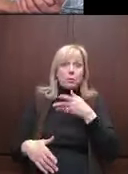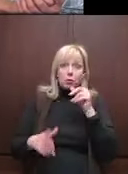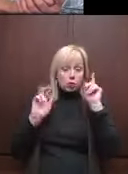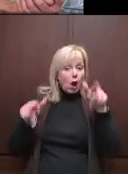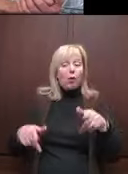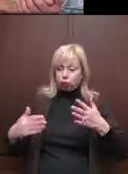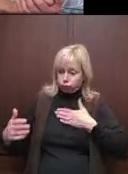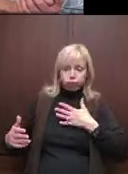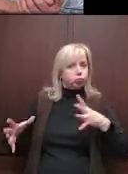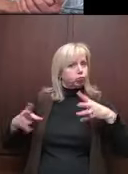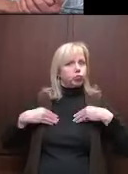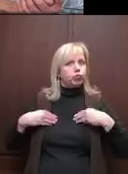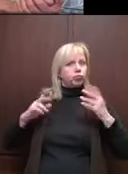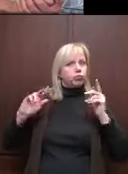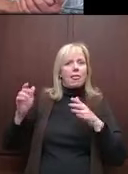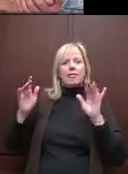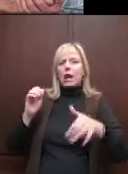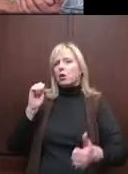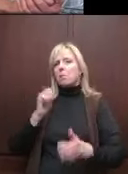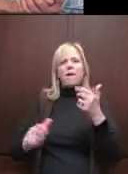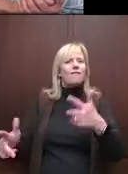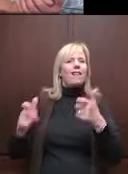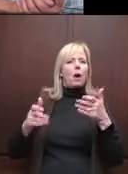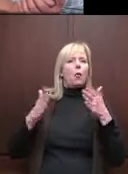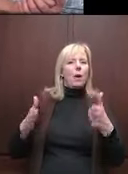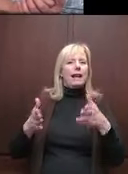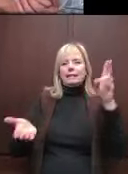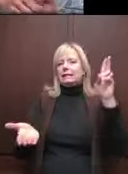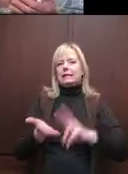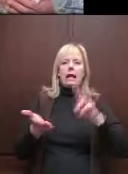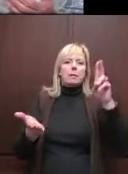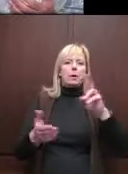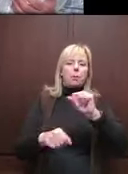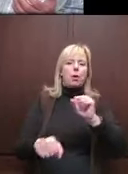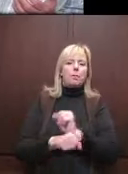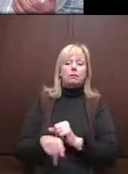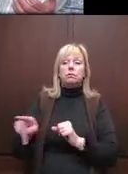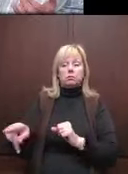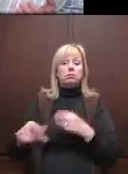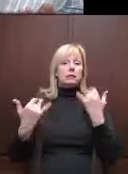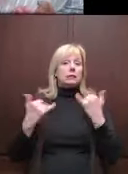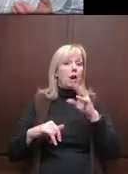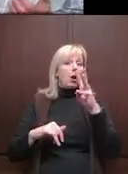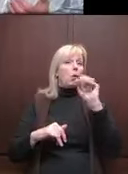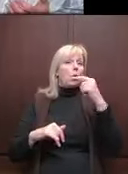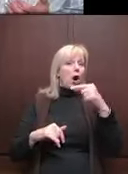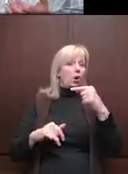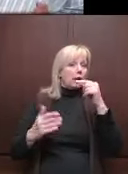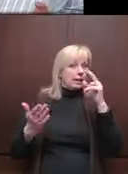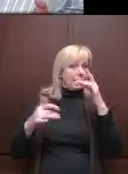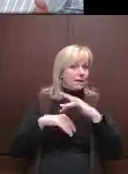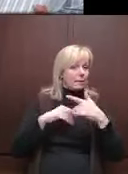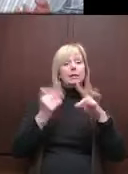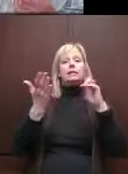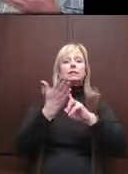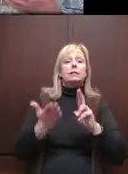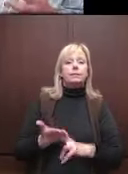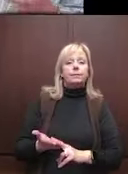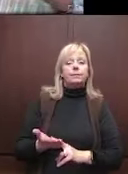that's gonna be your earliest opportunity to sign up for that appointment. And you still Walgreens is available to sign up there to the vaccine comes to